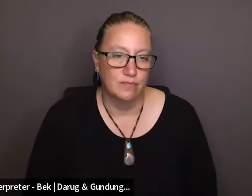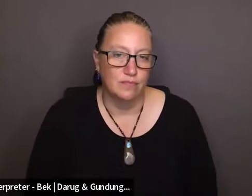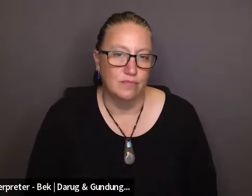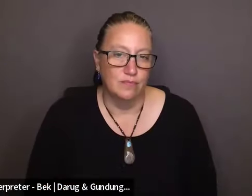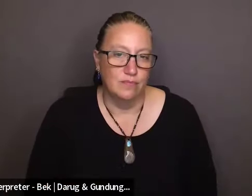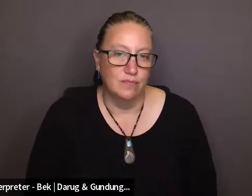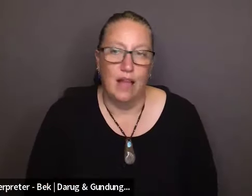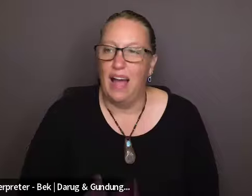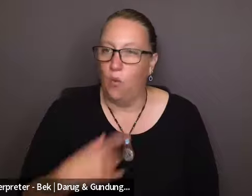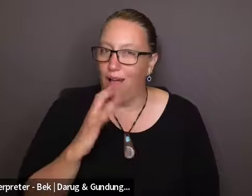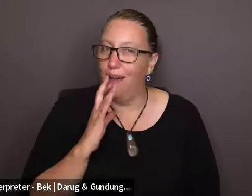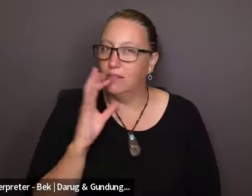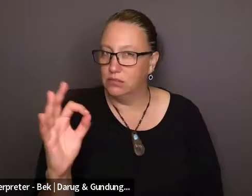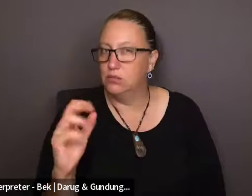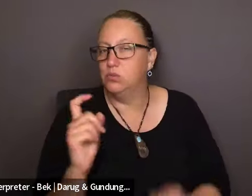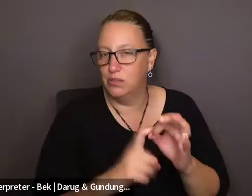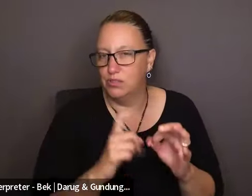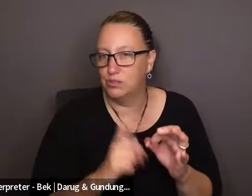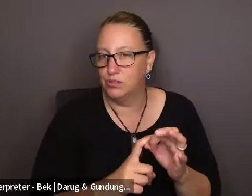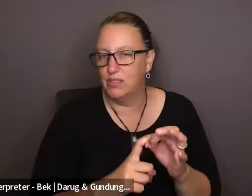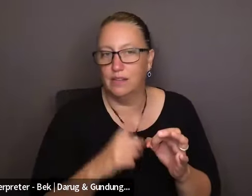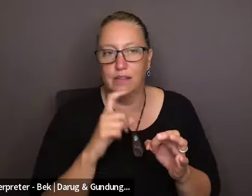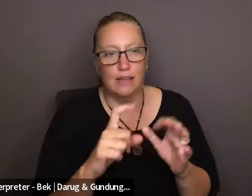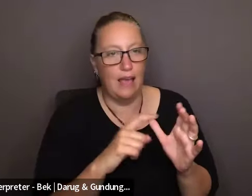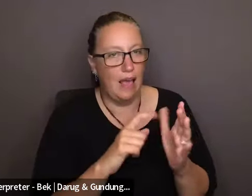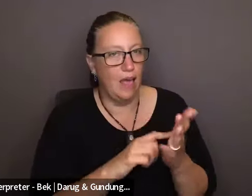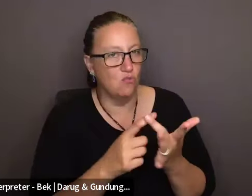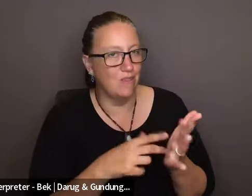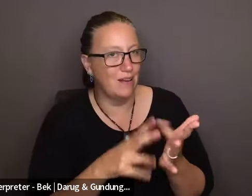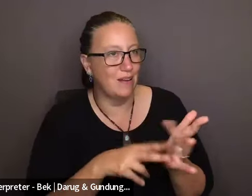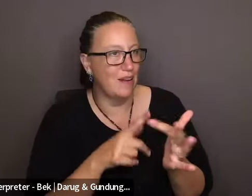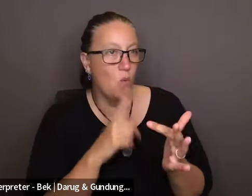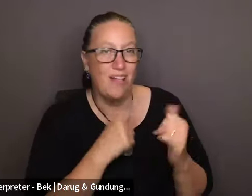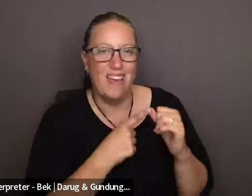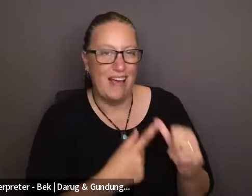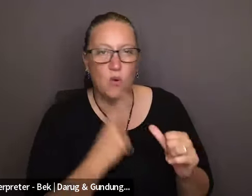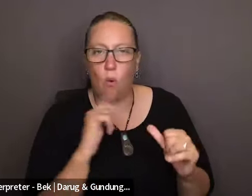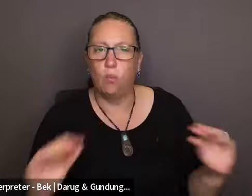first question that we've got asked is probably one that we' ve been asked quite a lot already and I'll be asking the